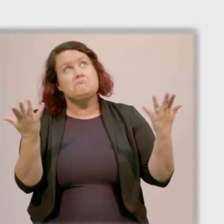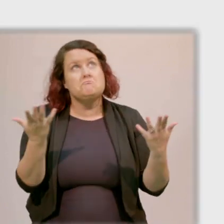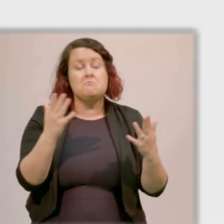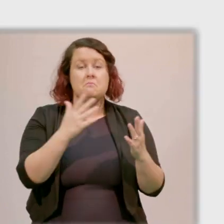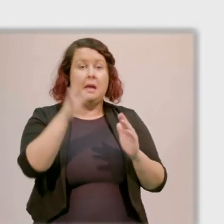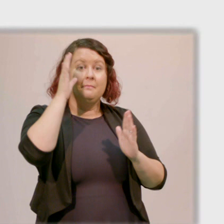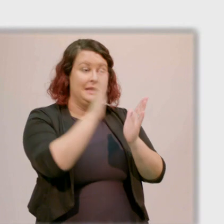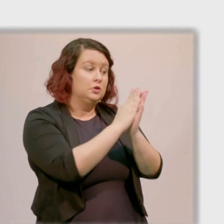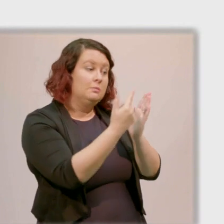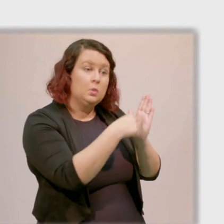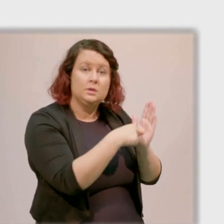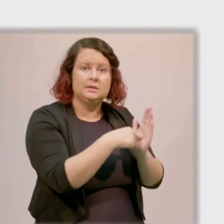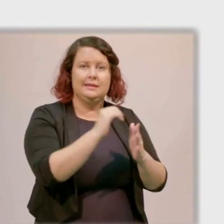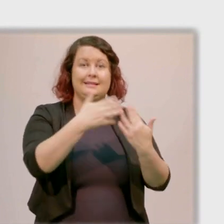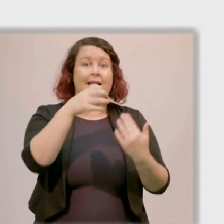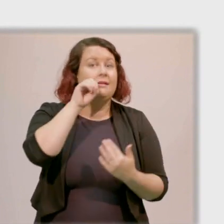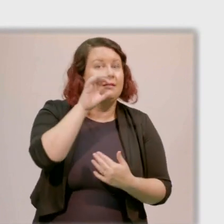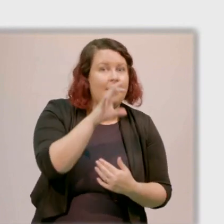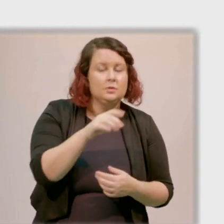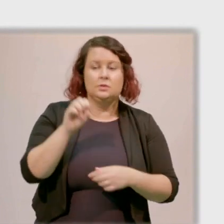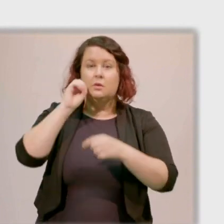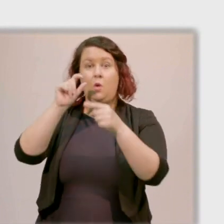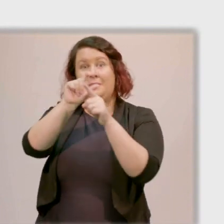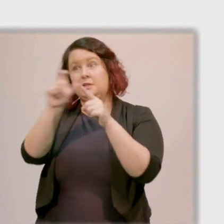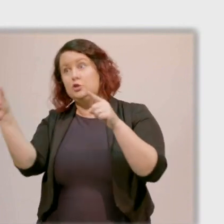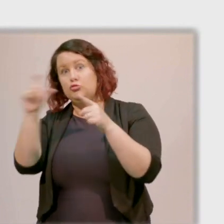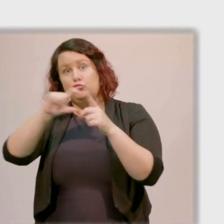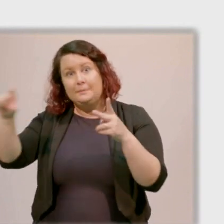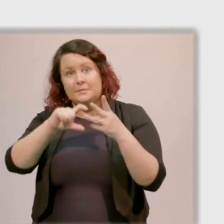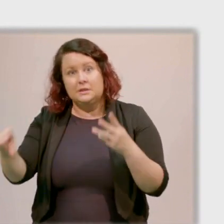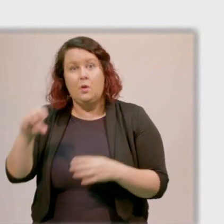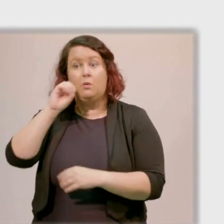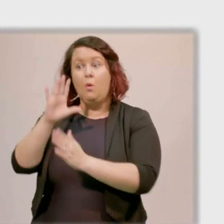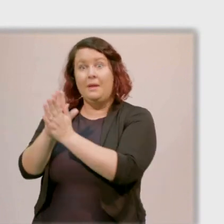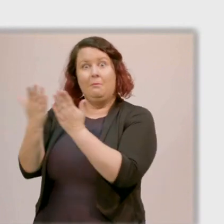including picture books, daily cartoons, comic strips, comic books and graphic novels,